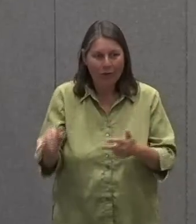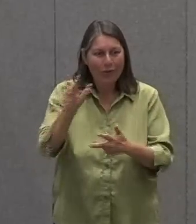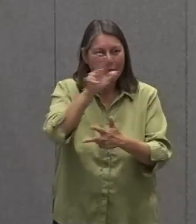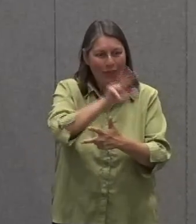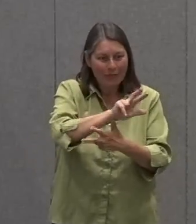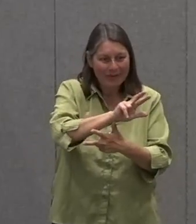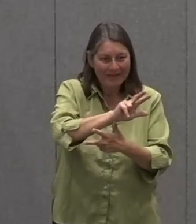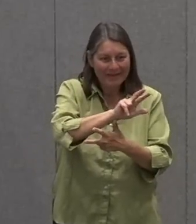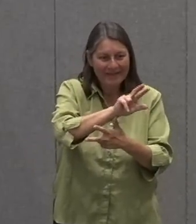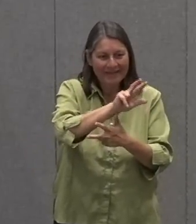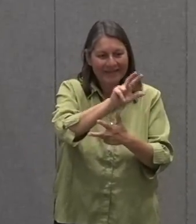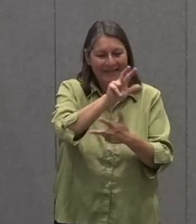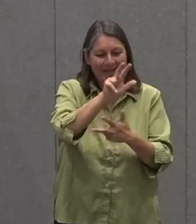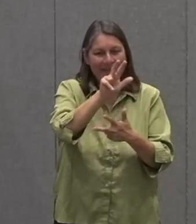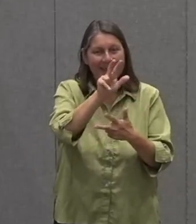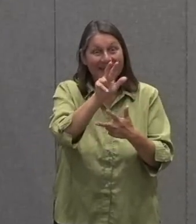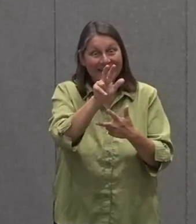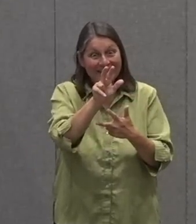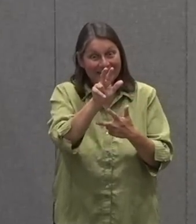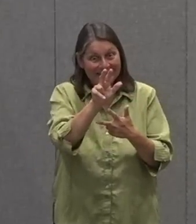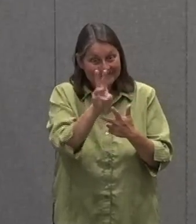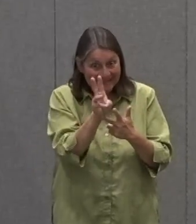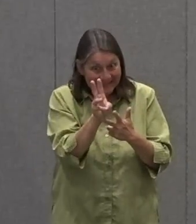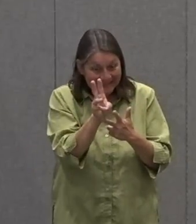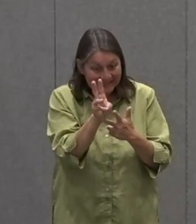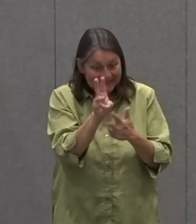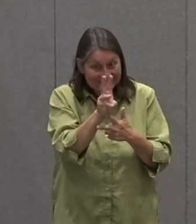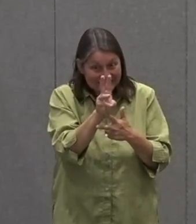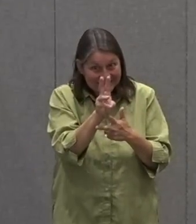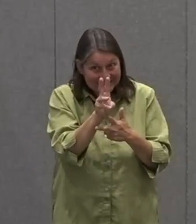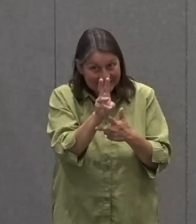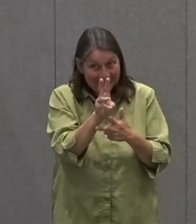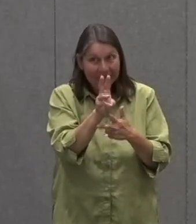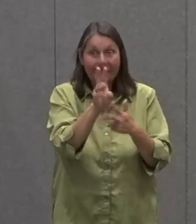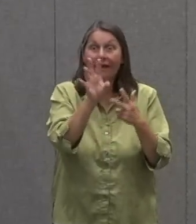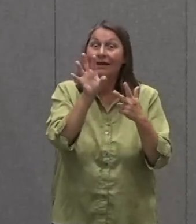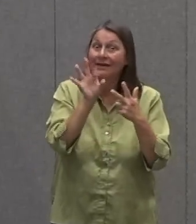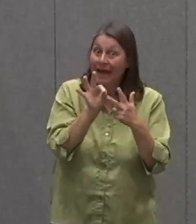the next one would be 12. We can't just randomly do a plus one,